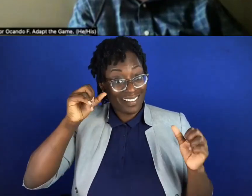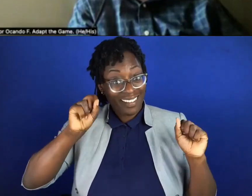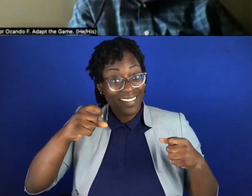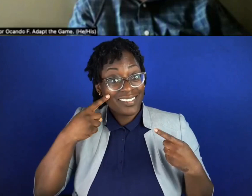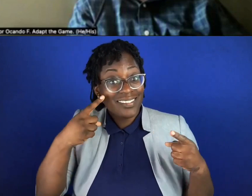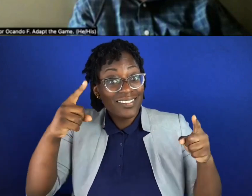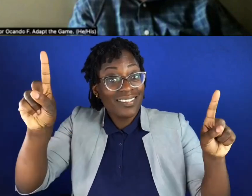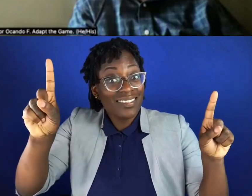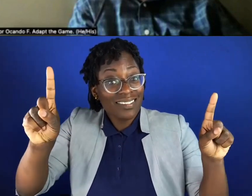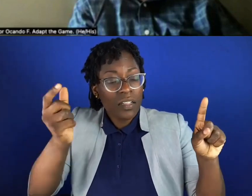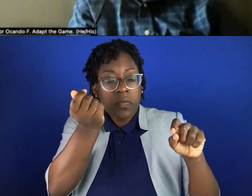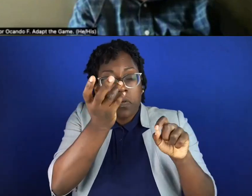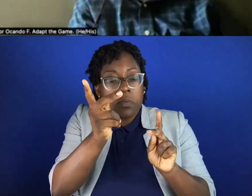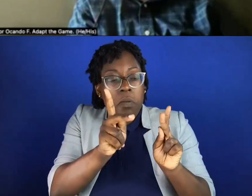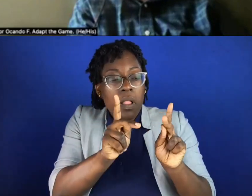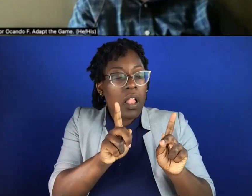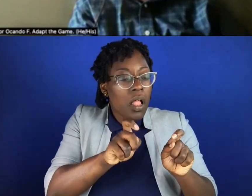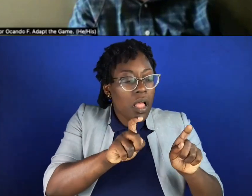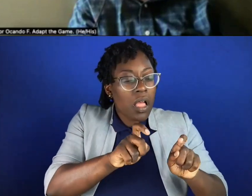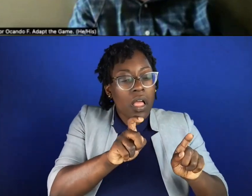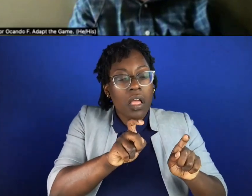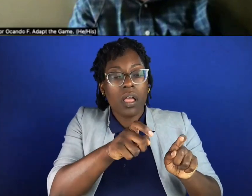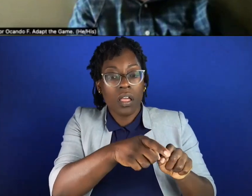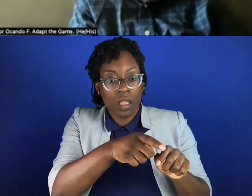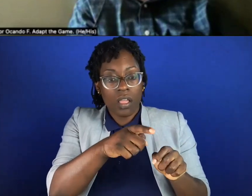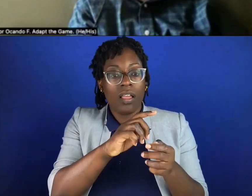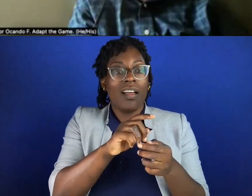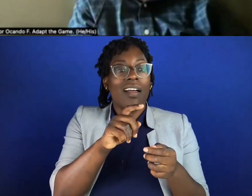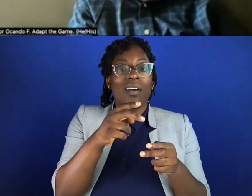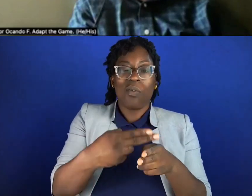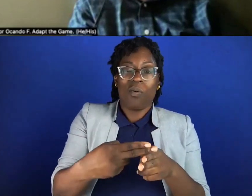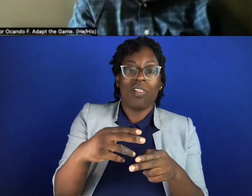and to be early adopters